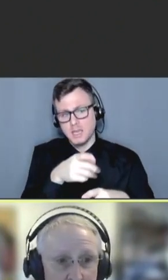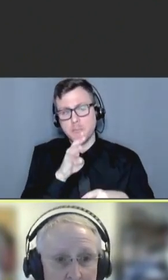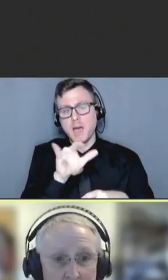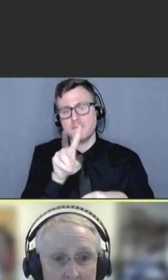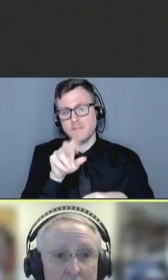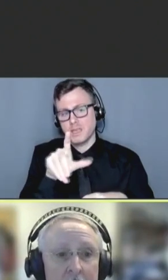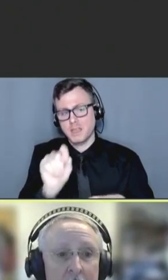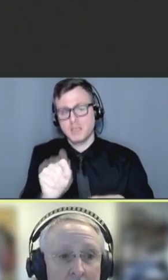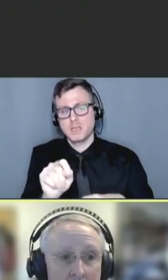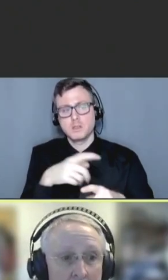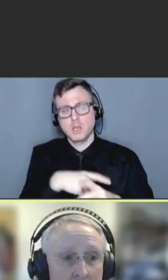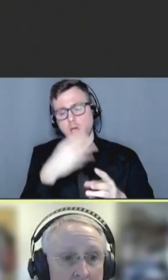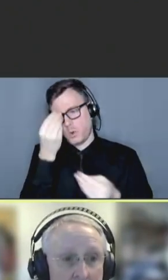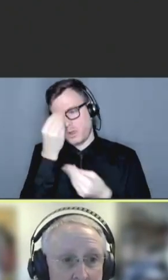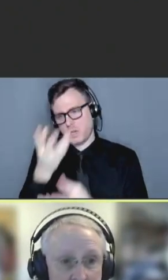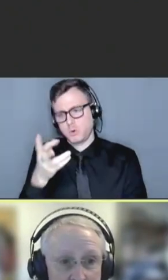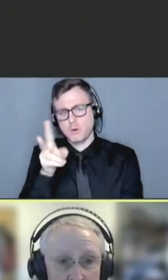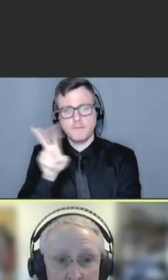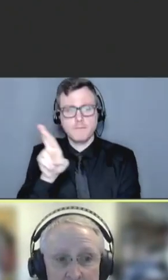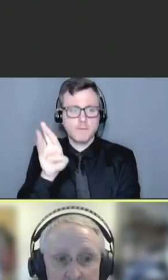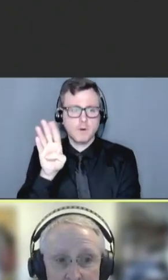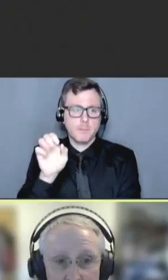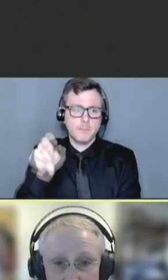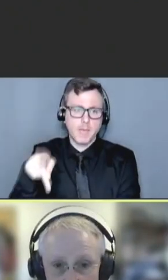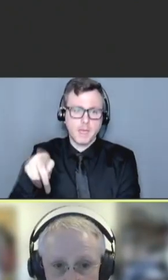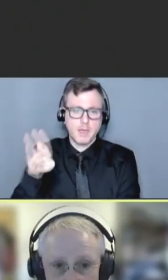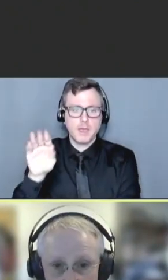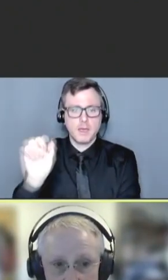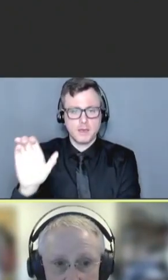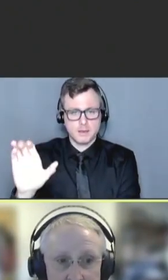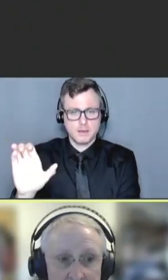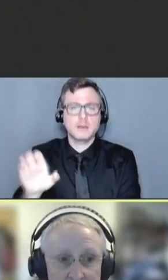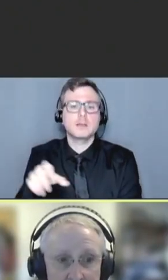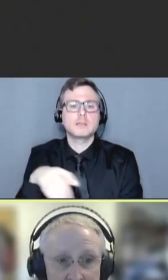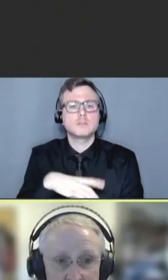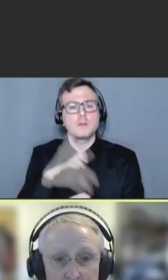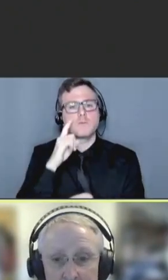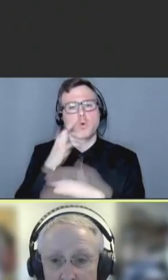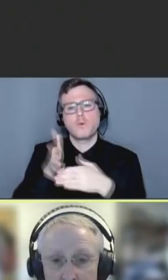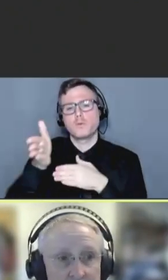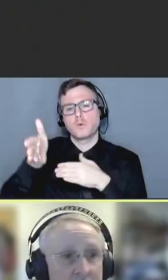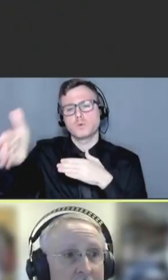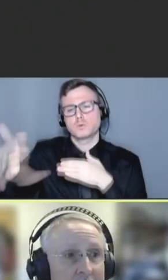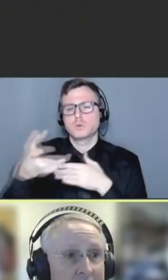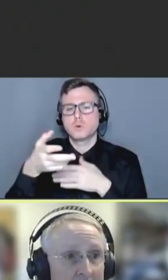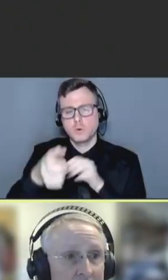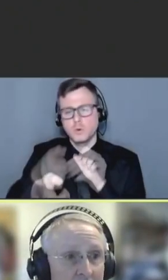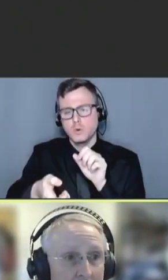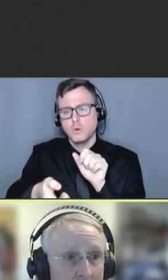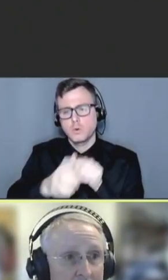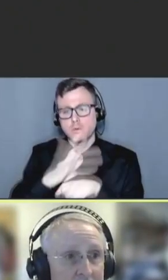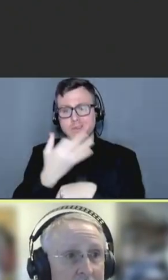to VRBPAC in consideration of future COVID-19 regiments. Next slide, please.